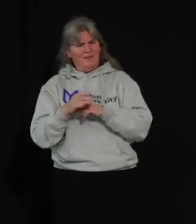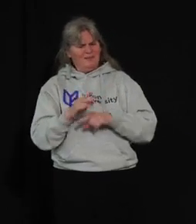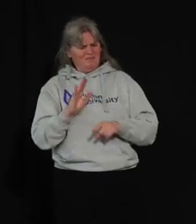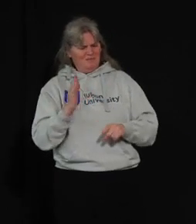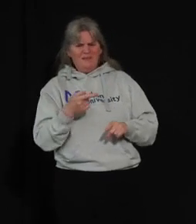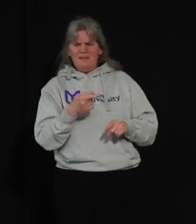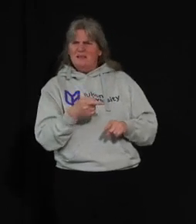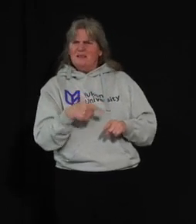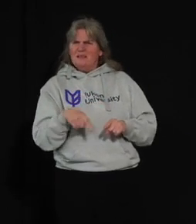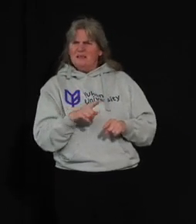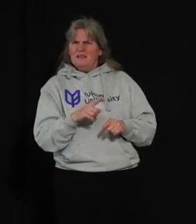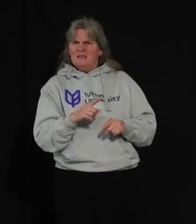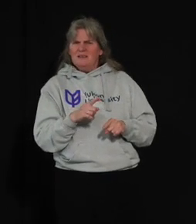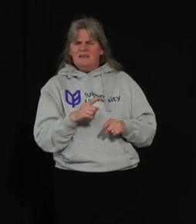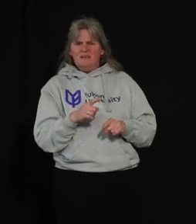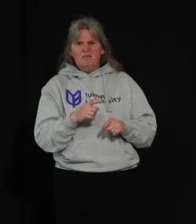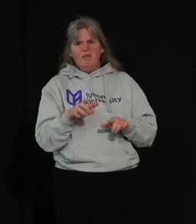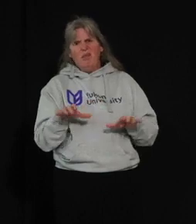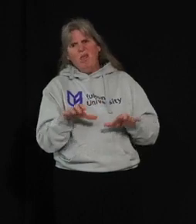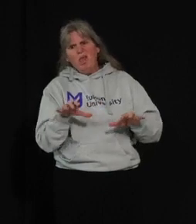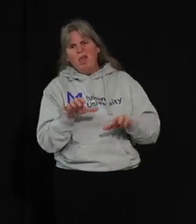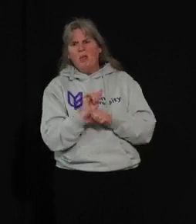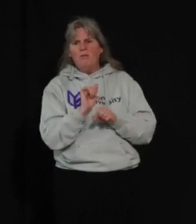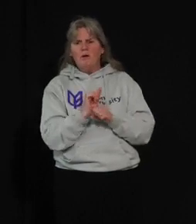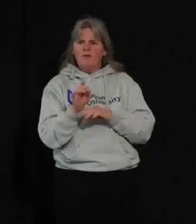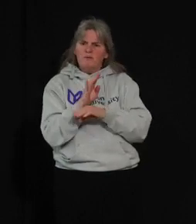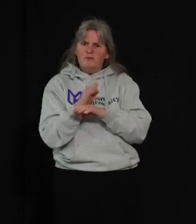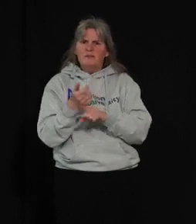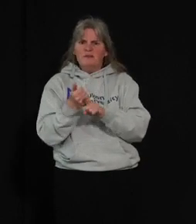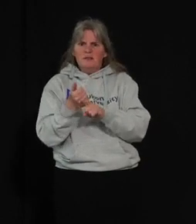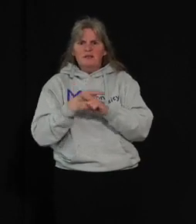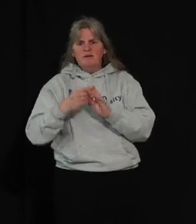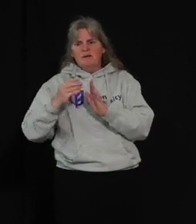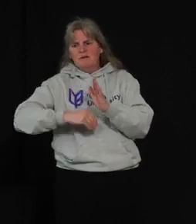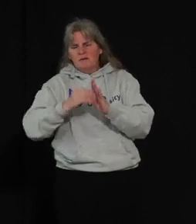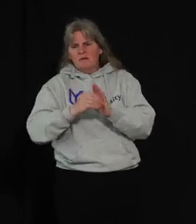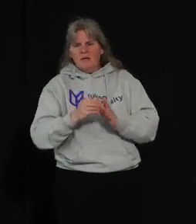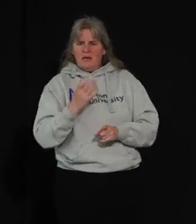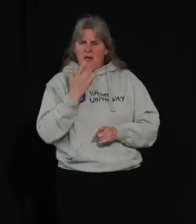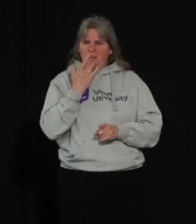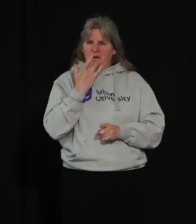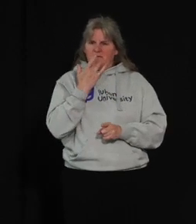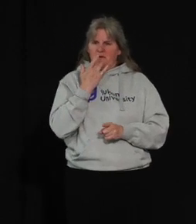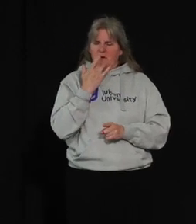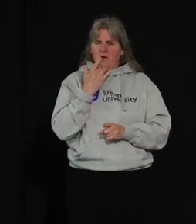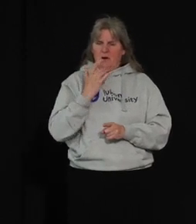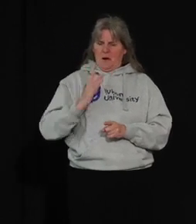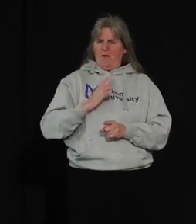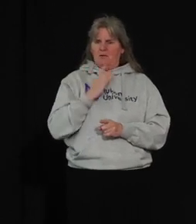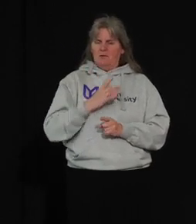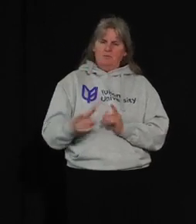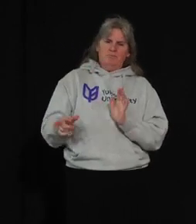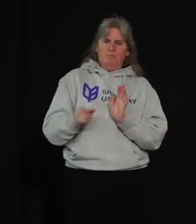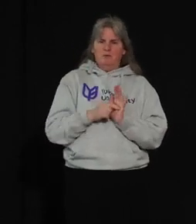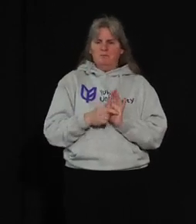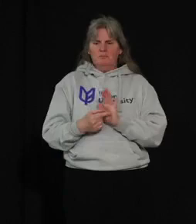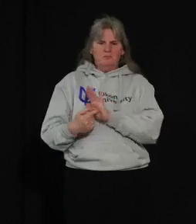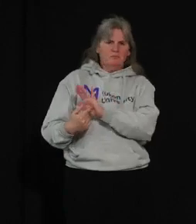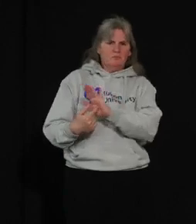are an efficient and burdensome for businesses and they would rather see published protocol